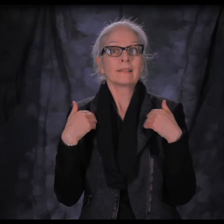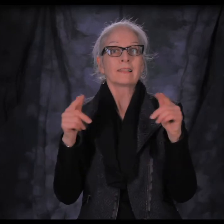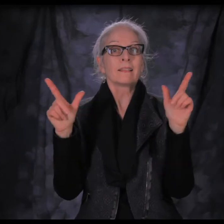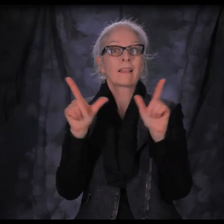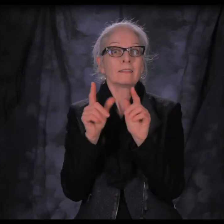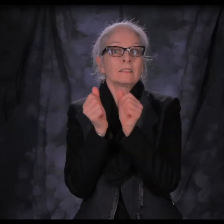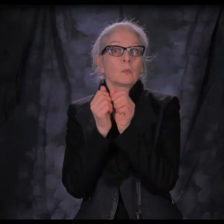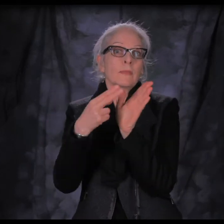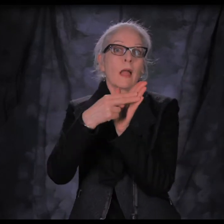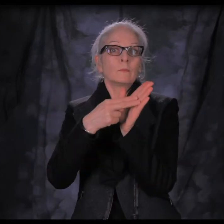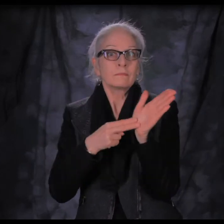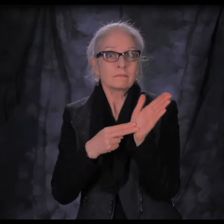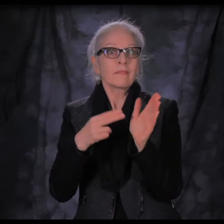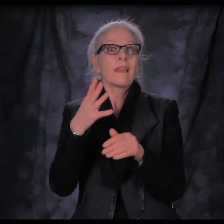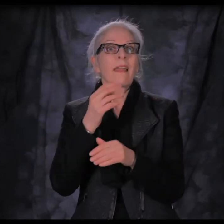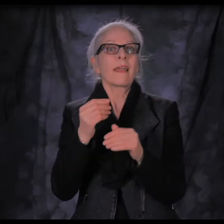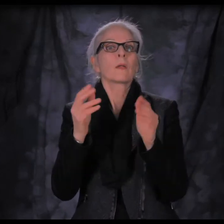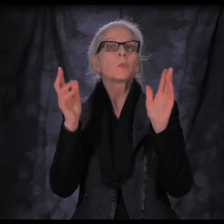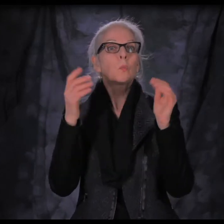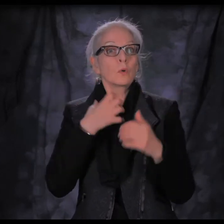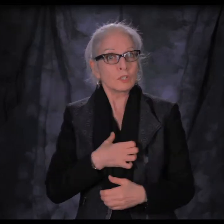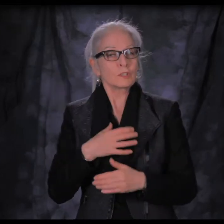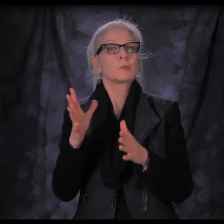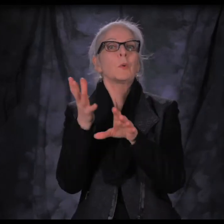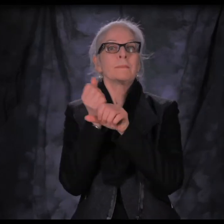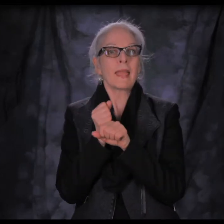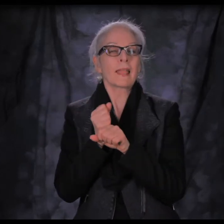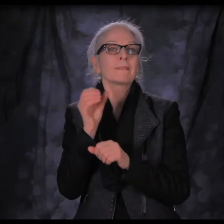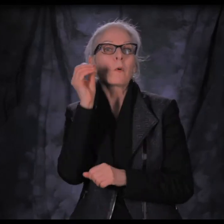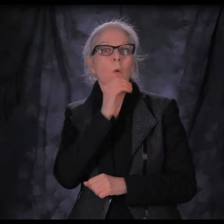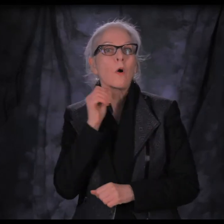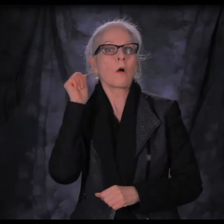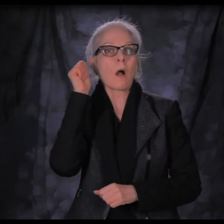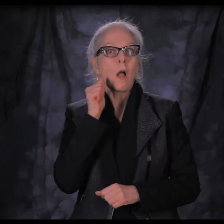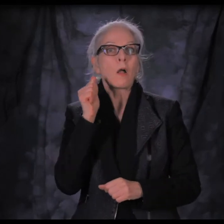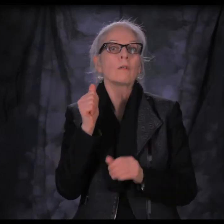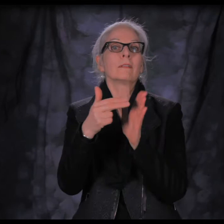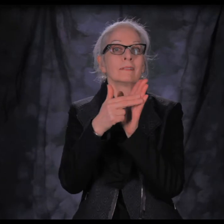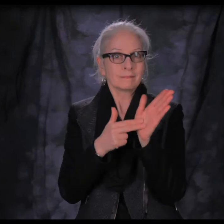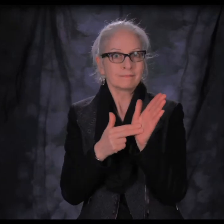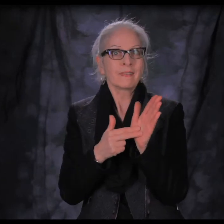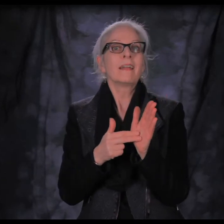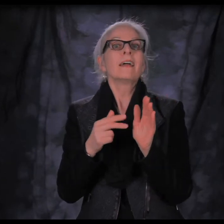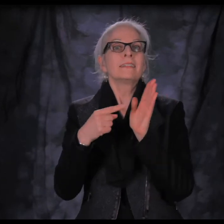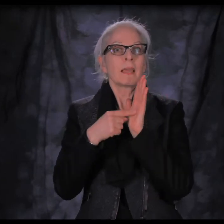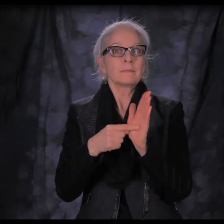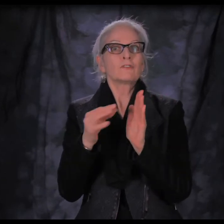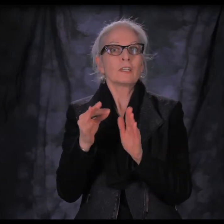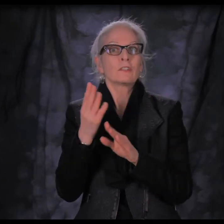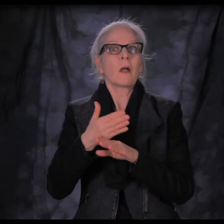undesignated license and wishes to obtain the Oral/Aural designation, demonstration